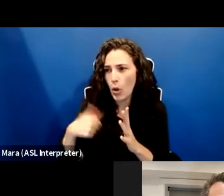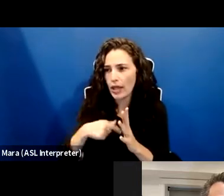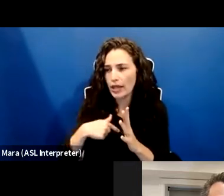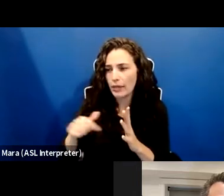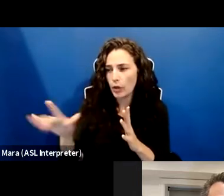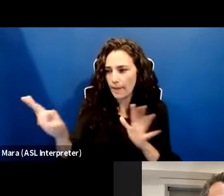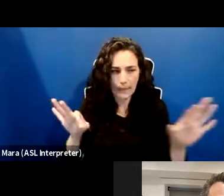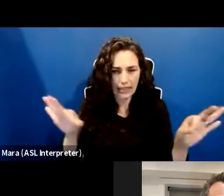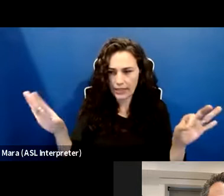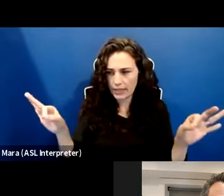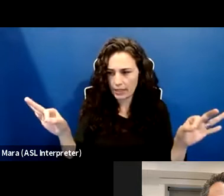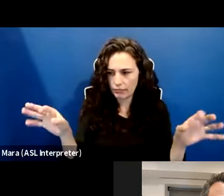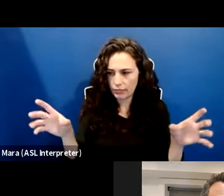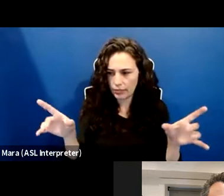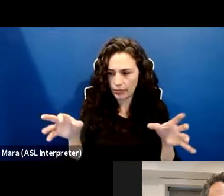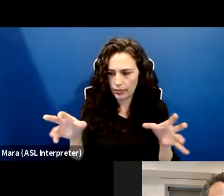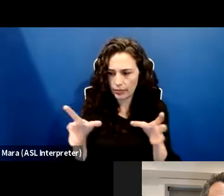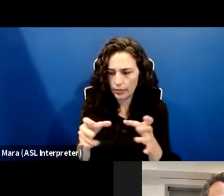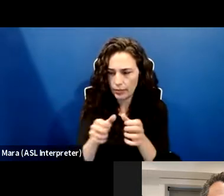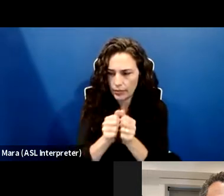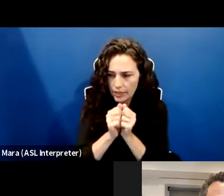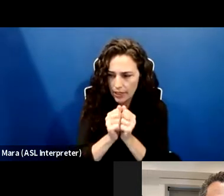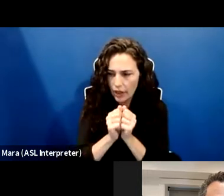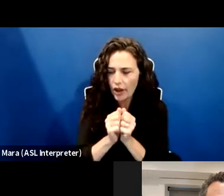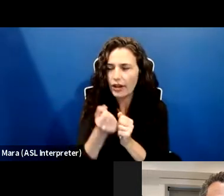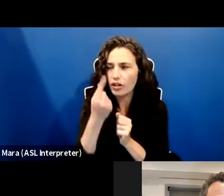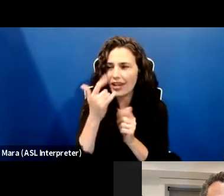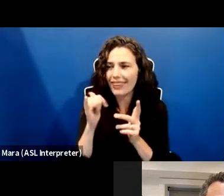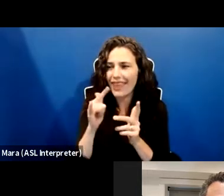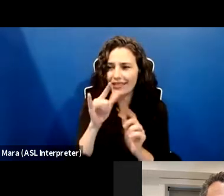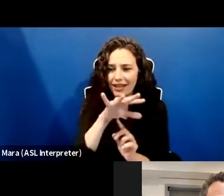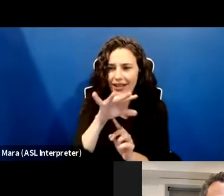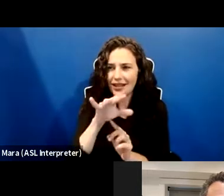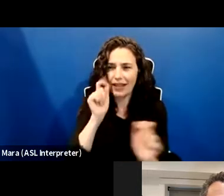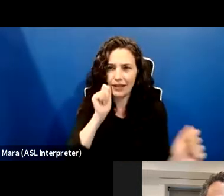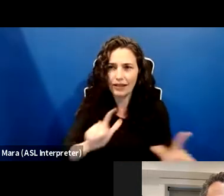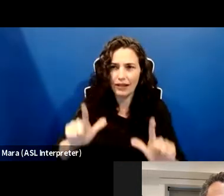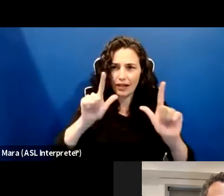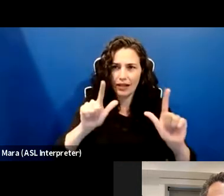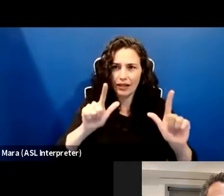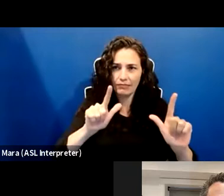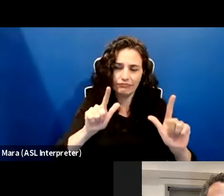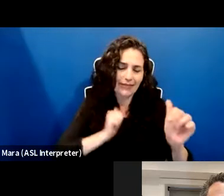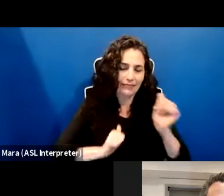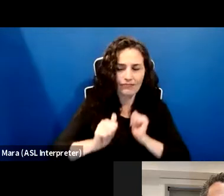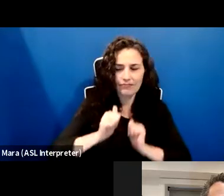in a way that, you know, for us it's cinema, it's cinematic. They able, there, it's not, you know,